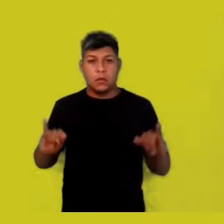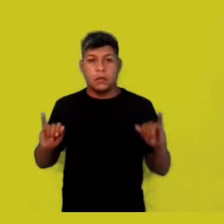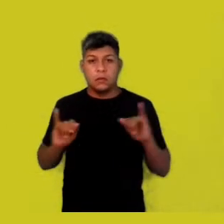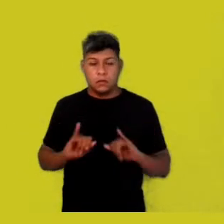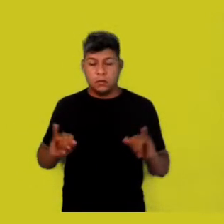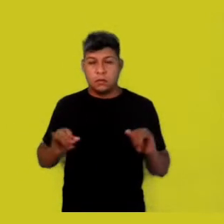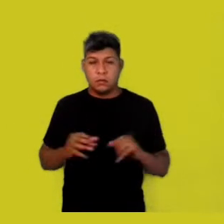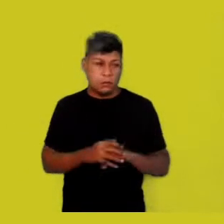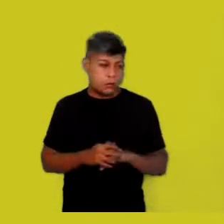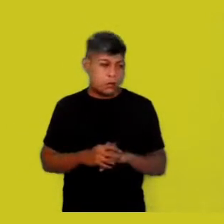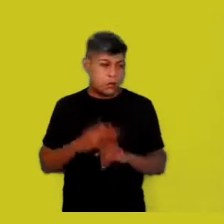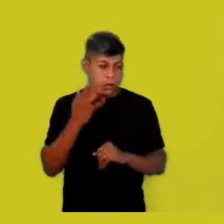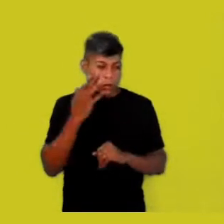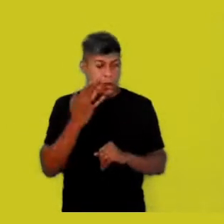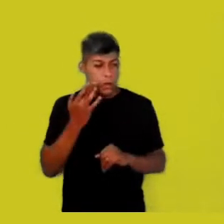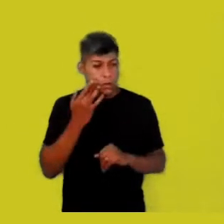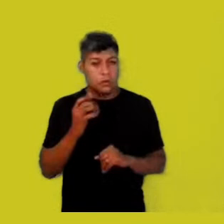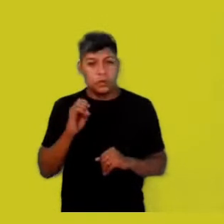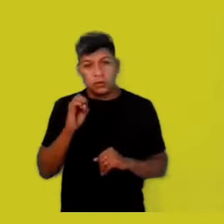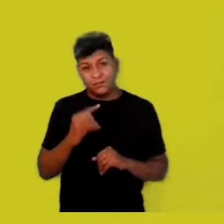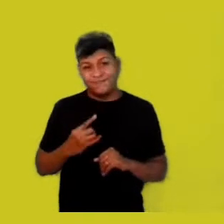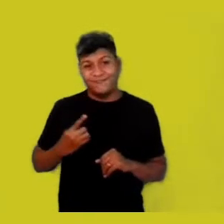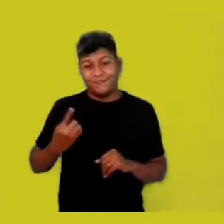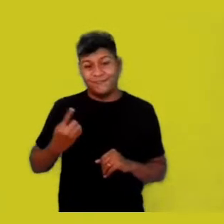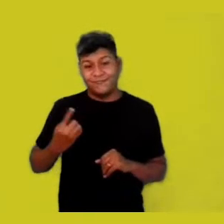I think if we effectively work on that,